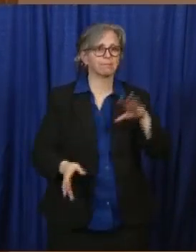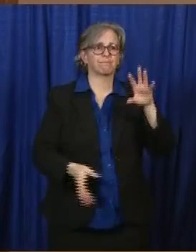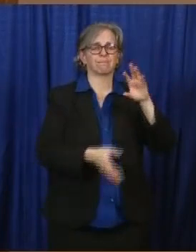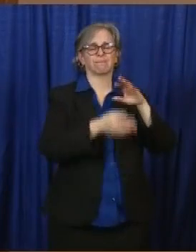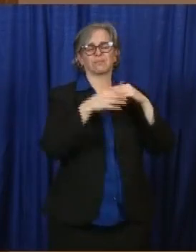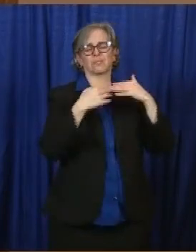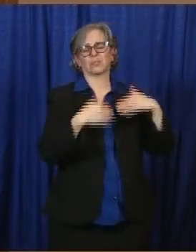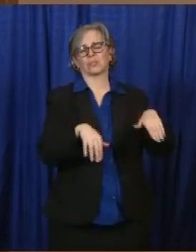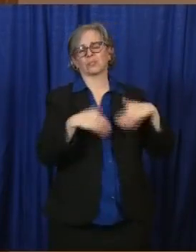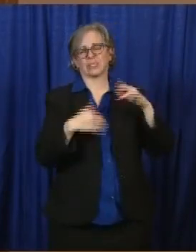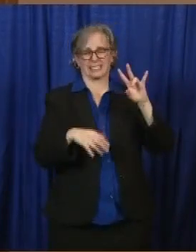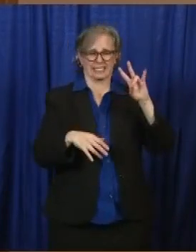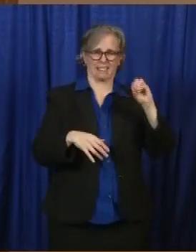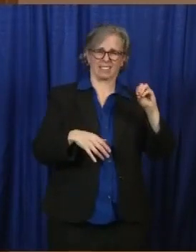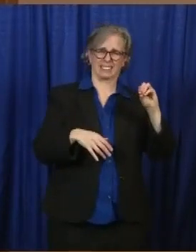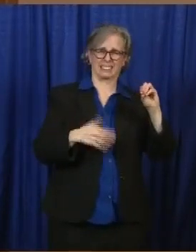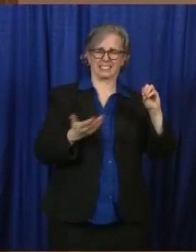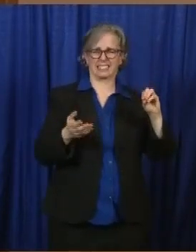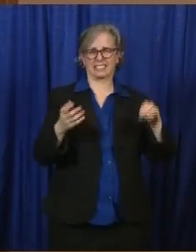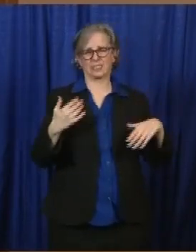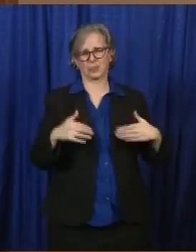COUNTIES AT THIS POINT WHO HAVE